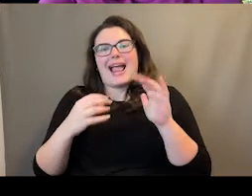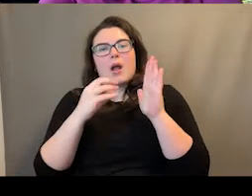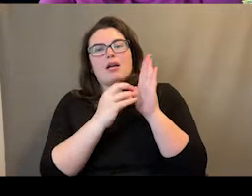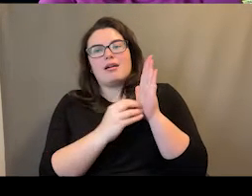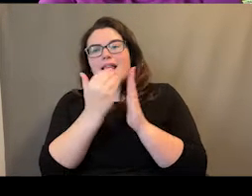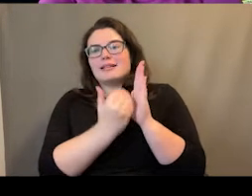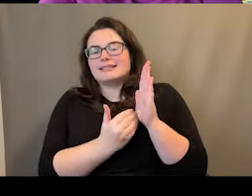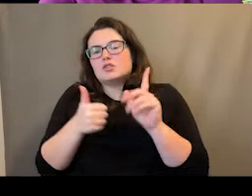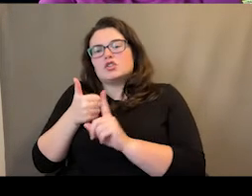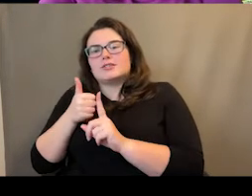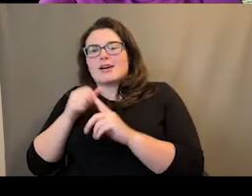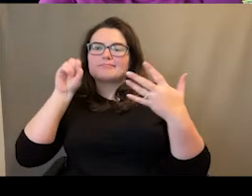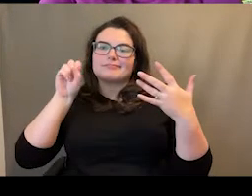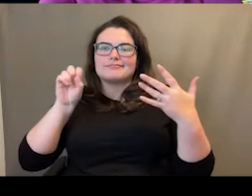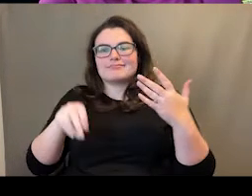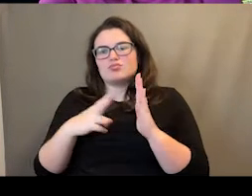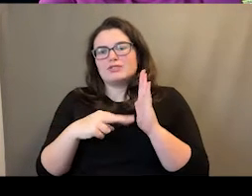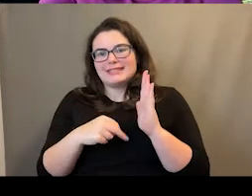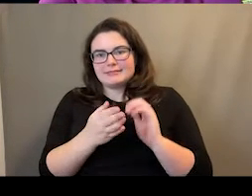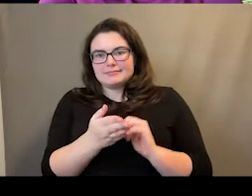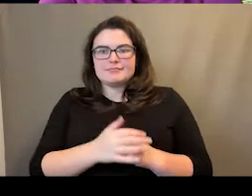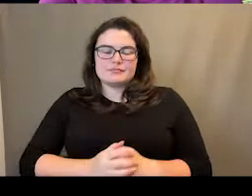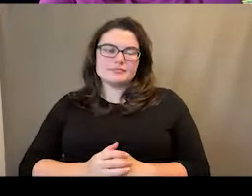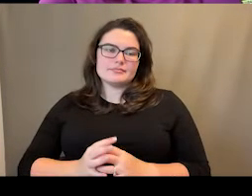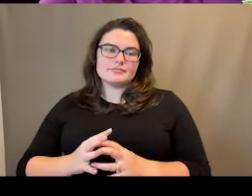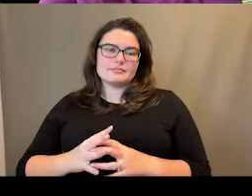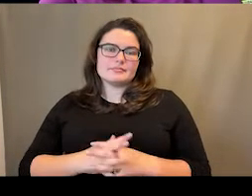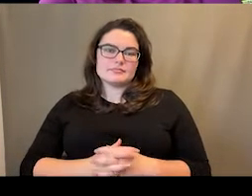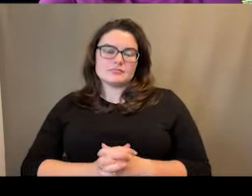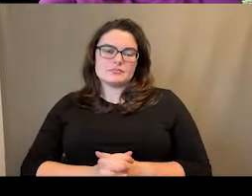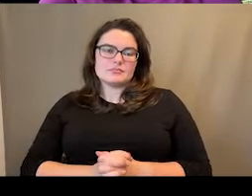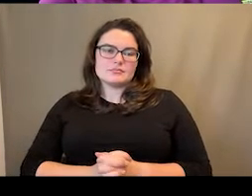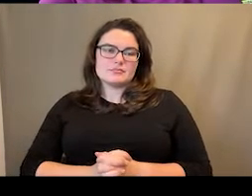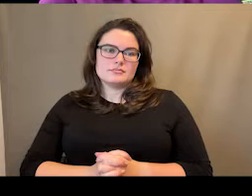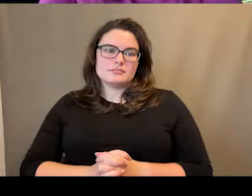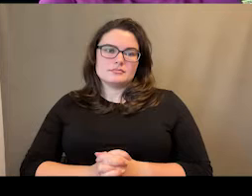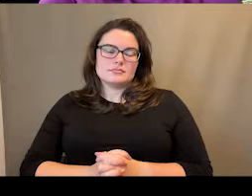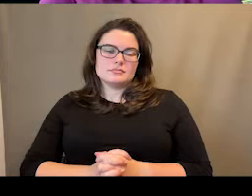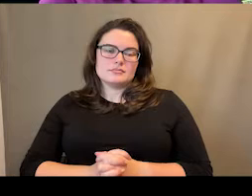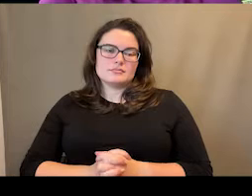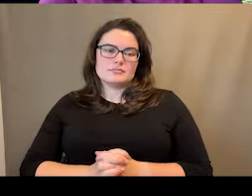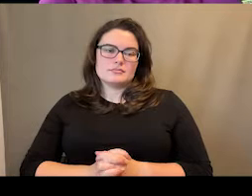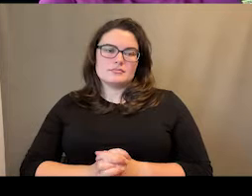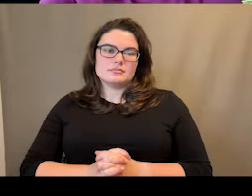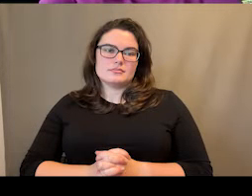decision risk in management sciences, economics, law and science, methodology,